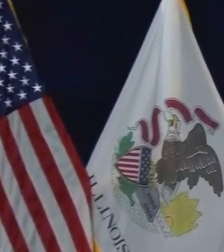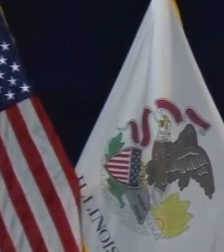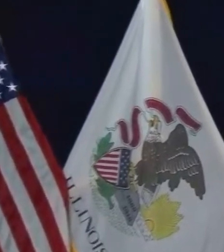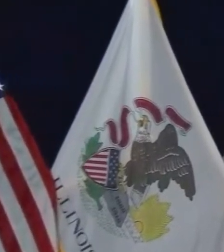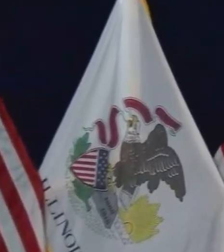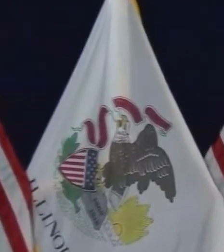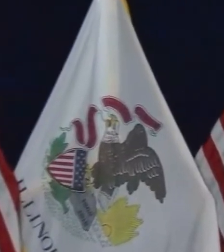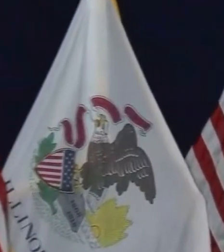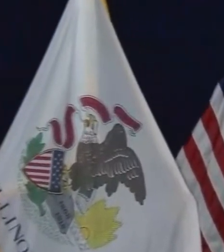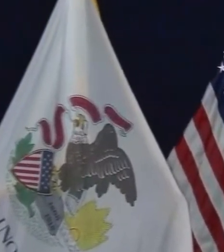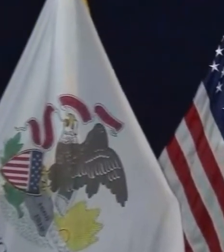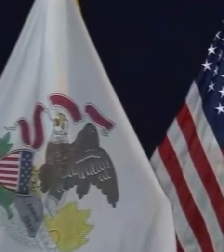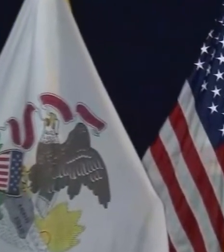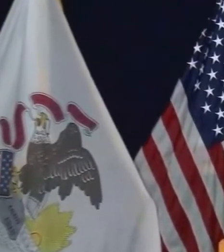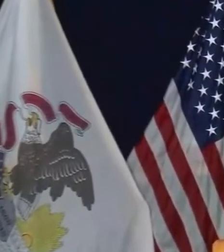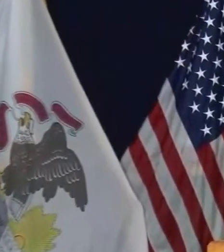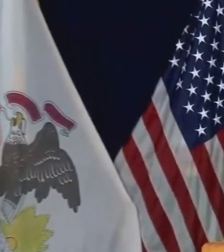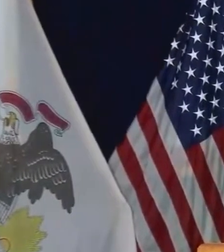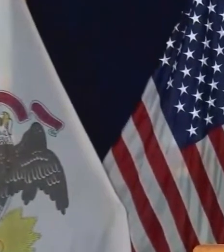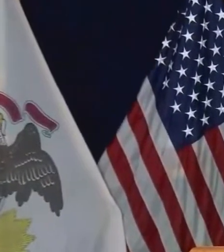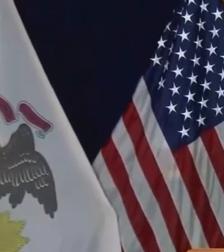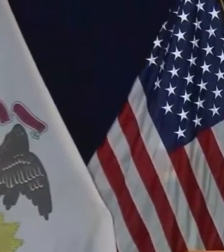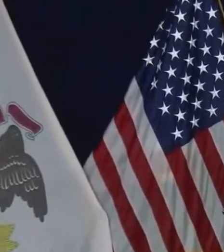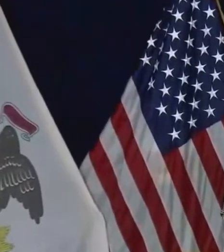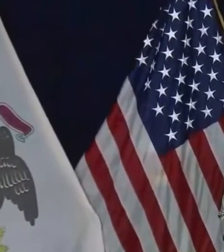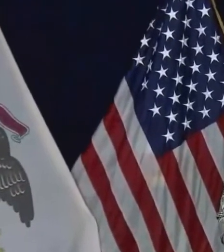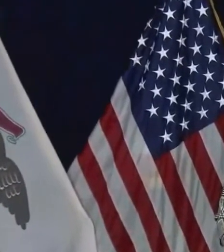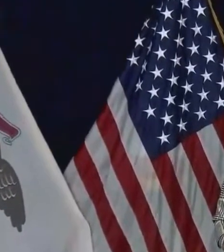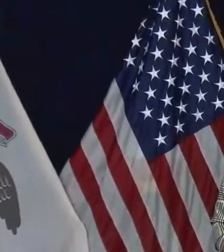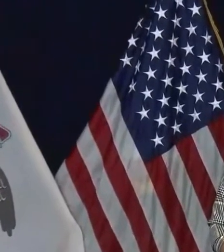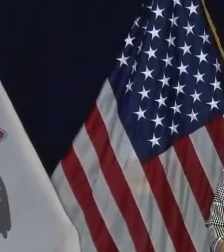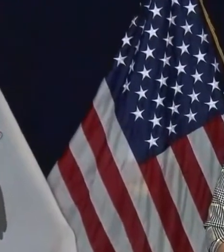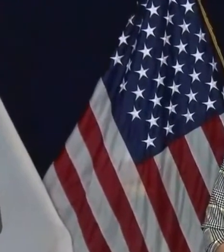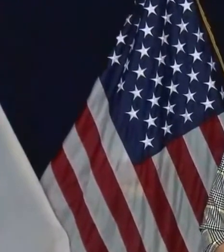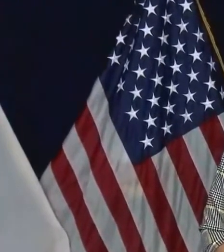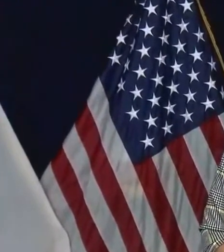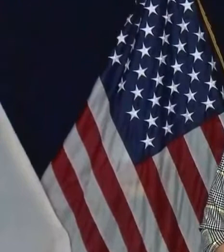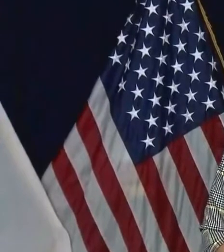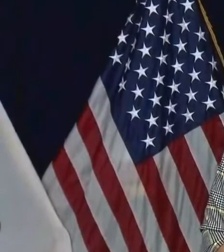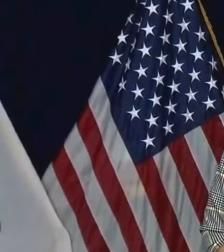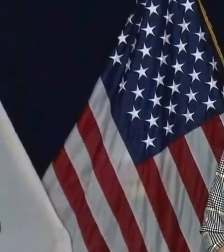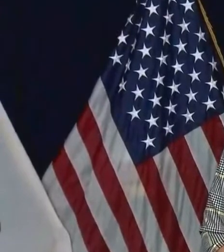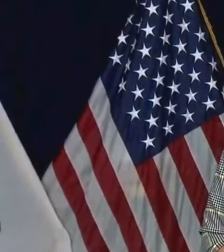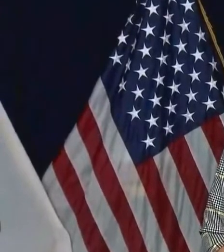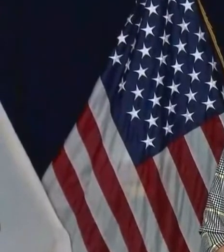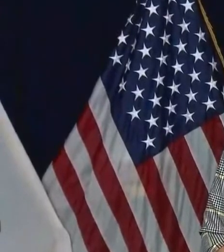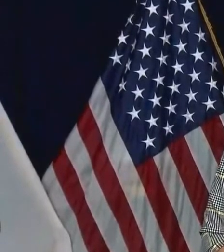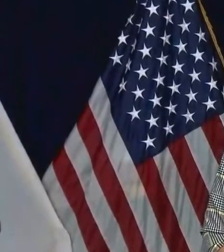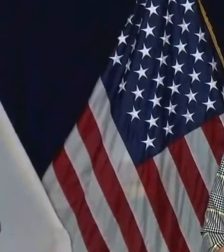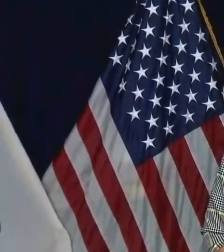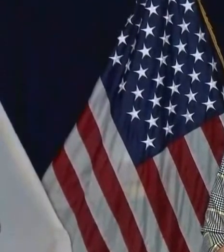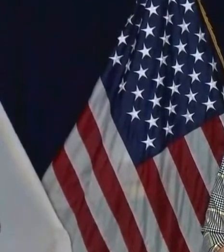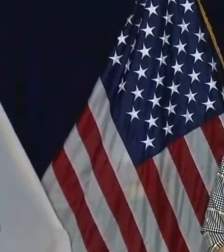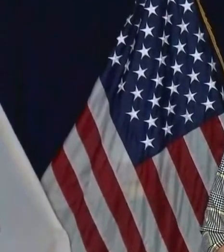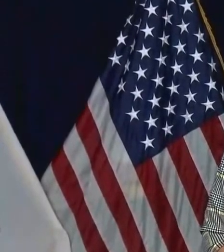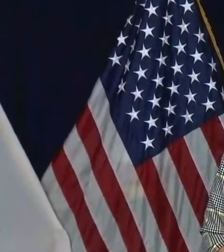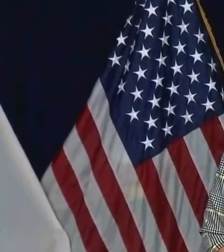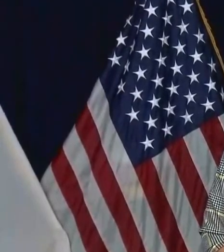speaking population. Windows Saturdays. Yes Bit O que la Gente estÃ¡ bien Liz Mundo. Mucho animal Como El gobierno dormancy.